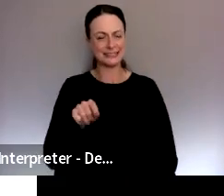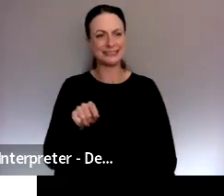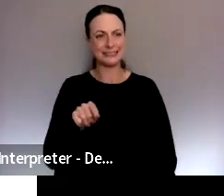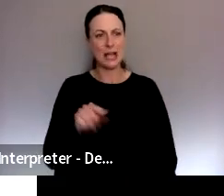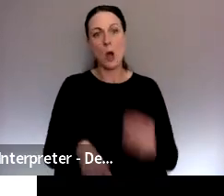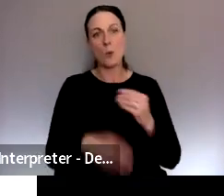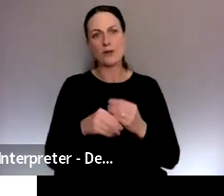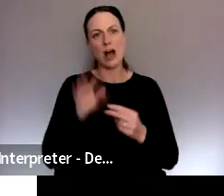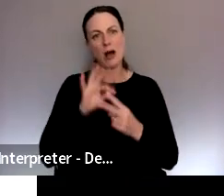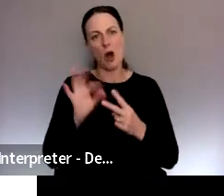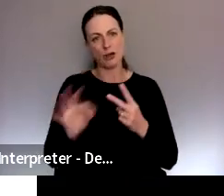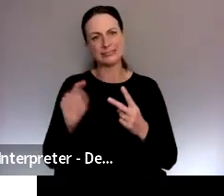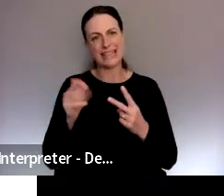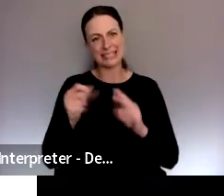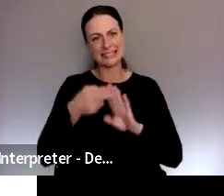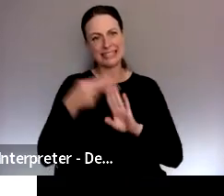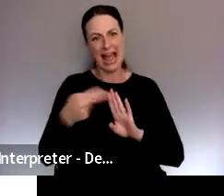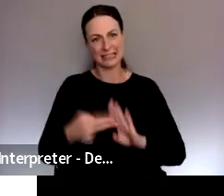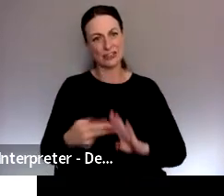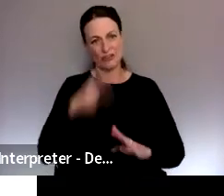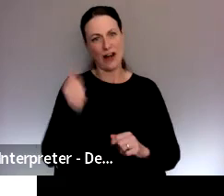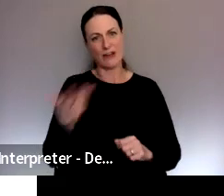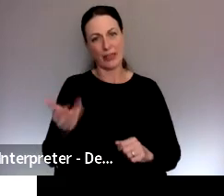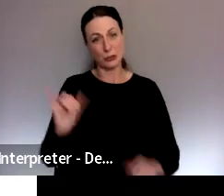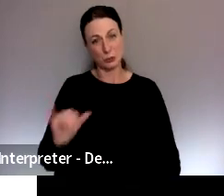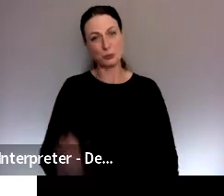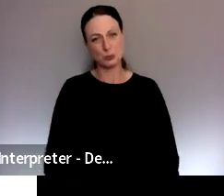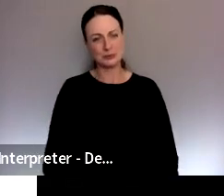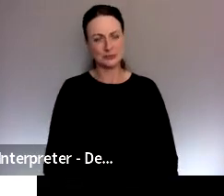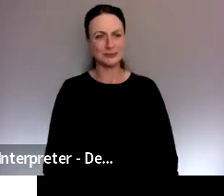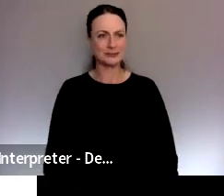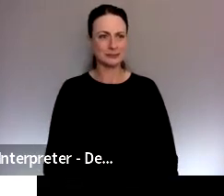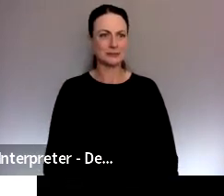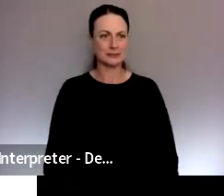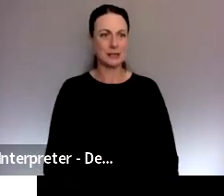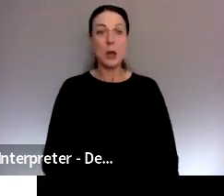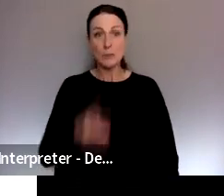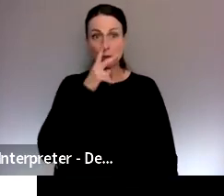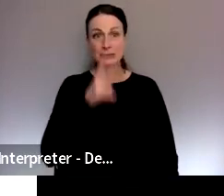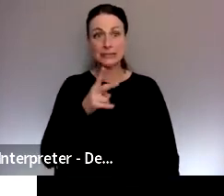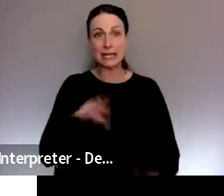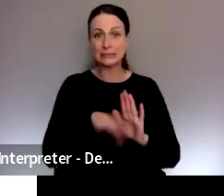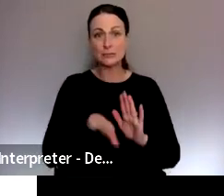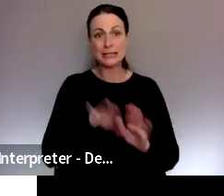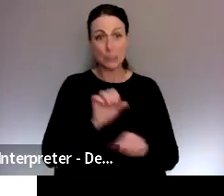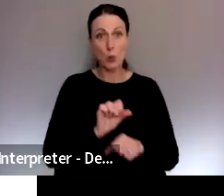and added alternative text tags for this as well. But you can see that that is basically the work